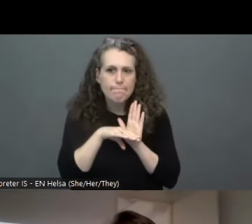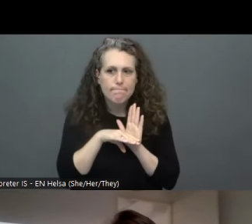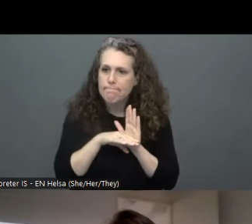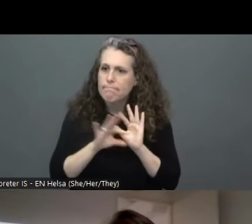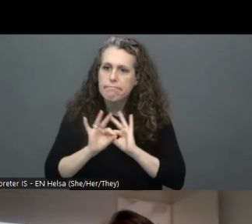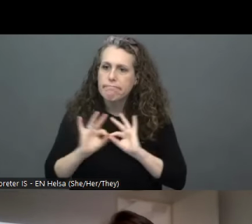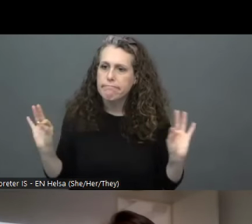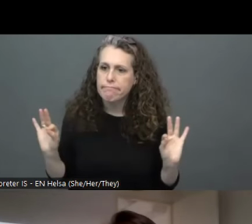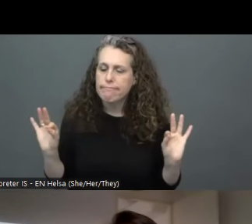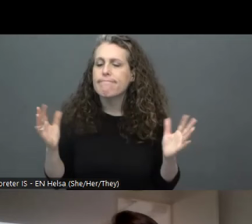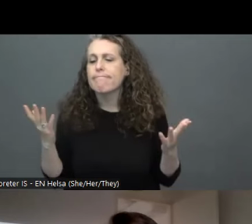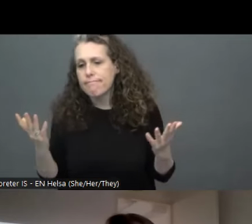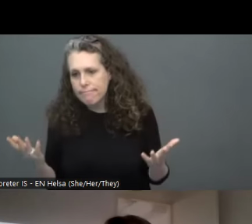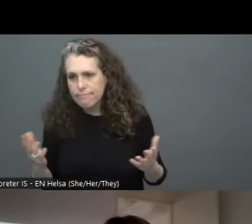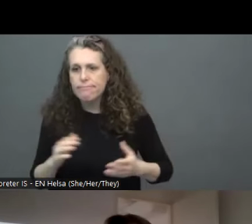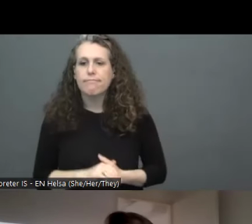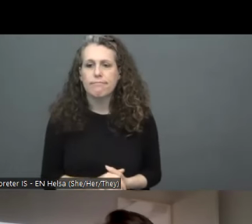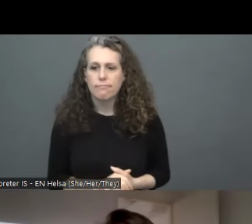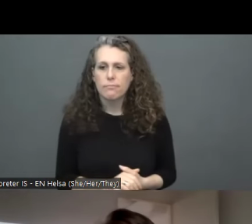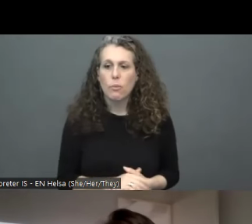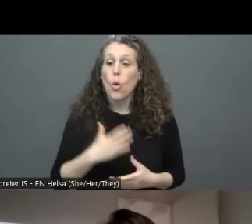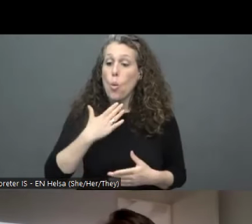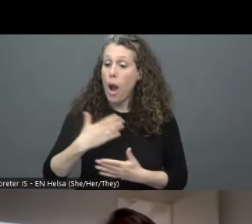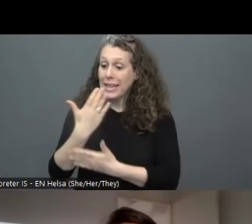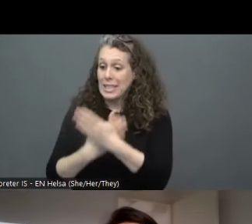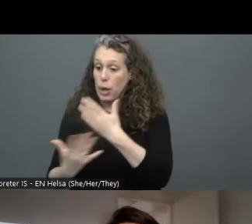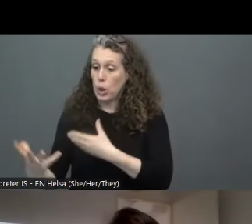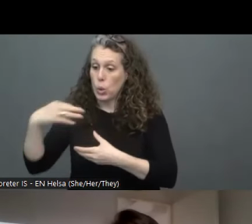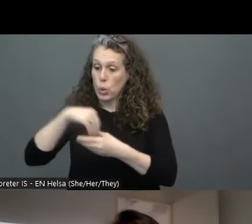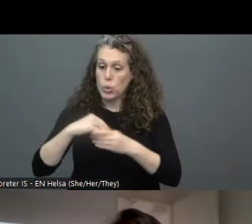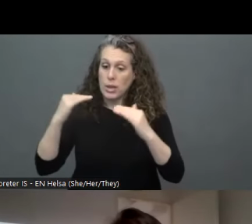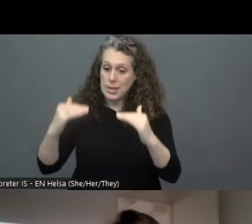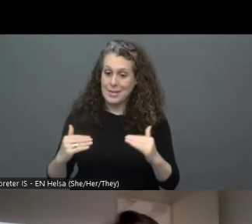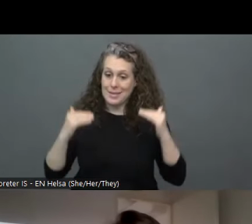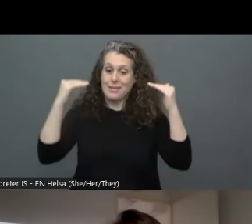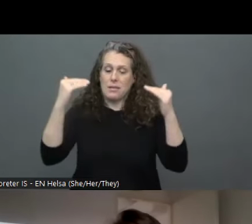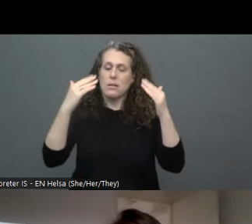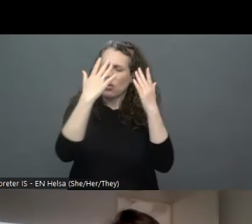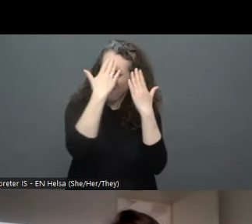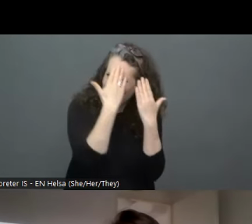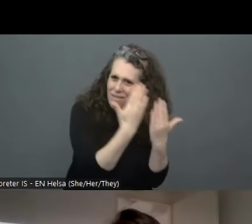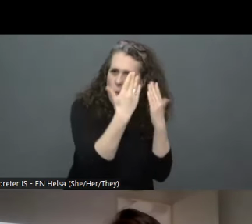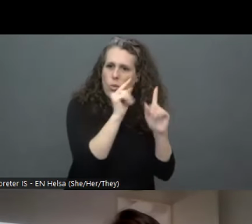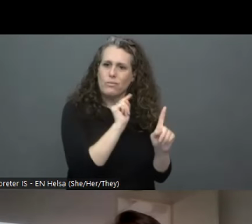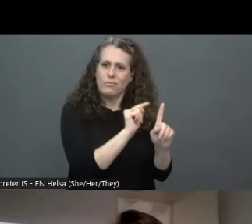capacity on disability inclusive based on the IASC Guidelines but also recognize the linkages with